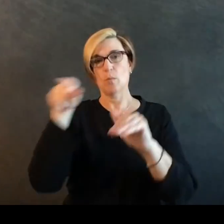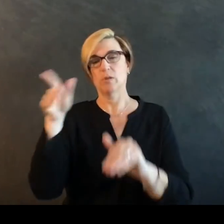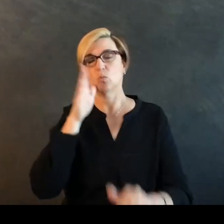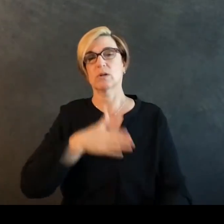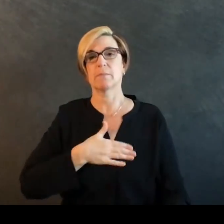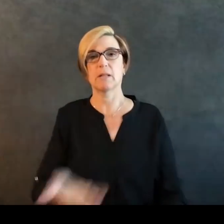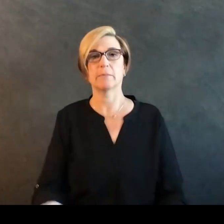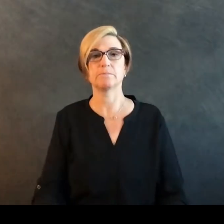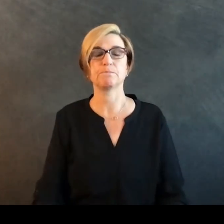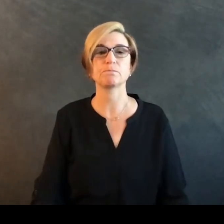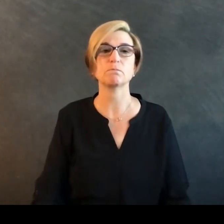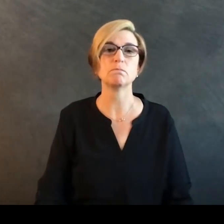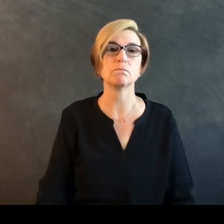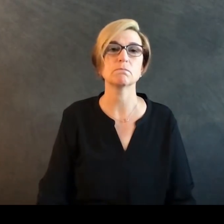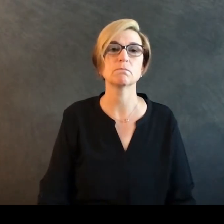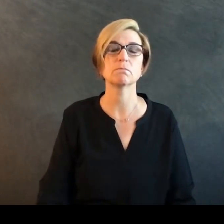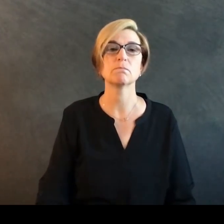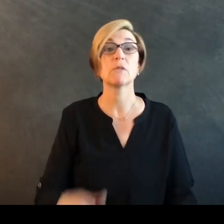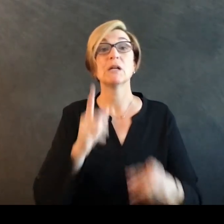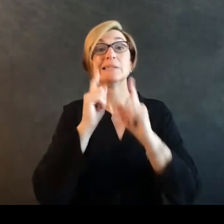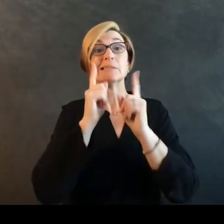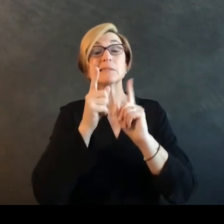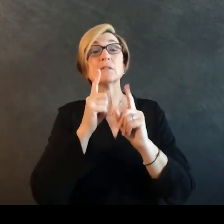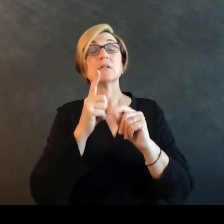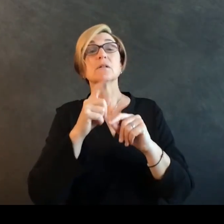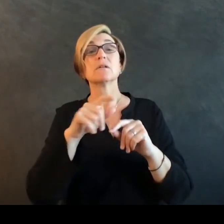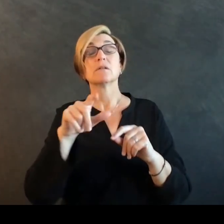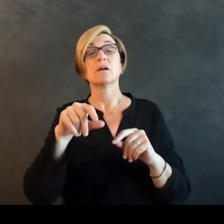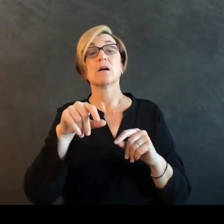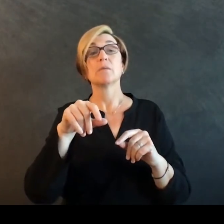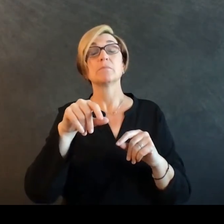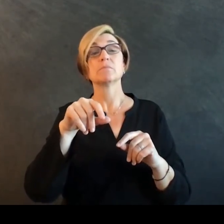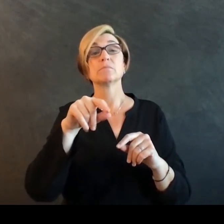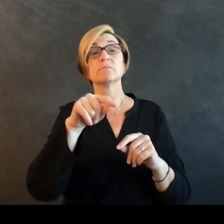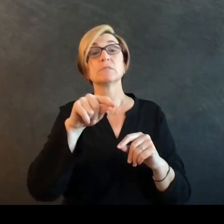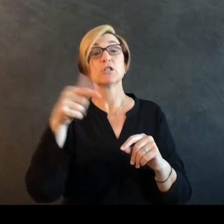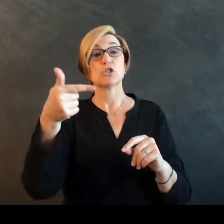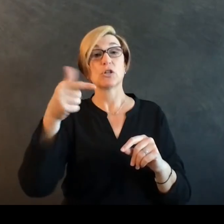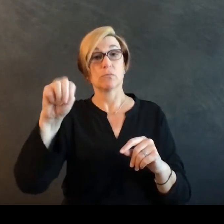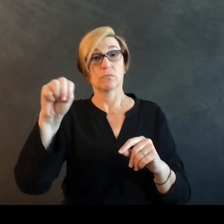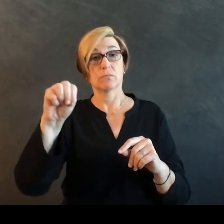Mary Barra of General Motors and she said they're very soon going to be ready